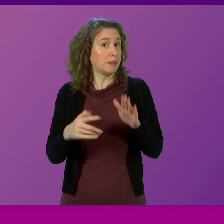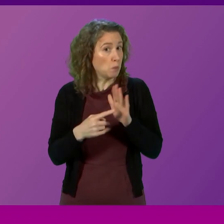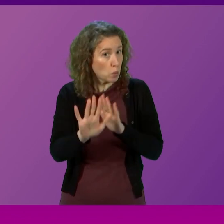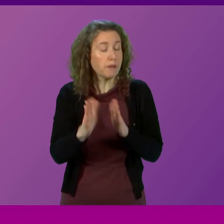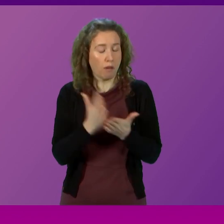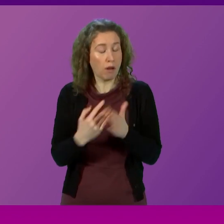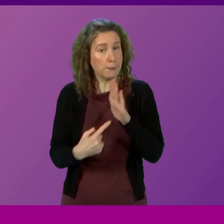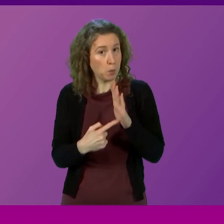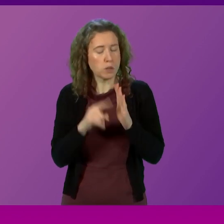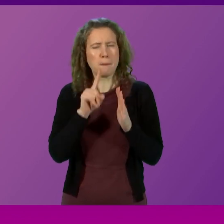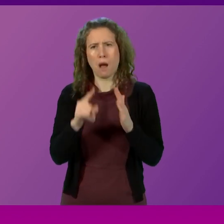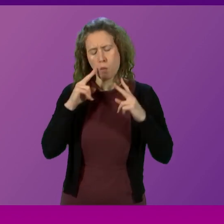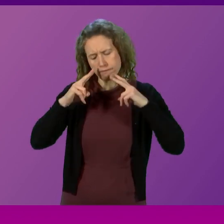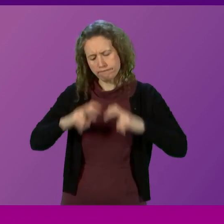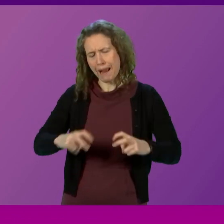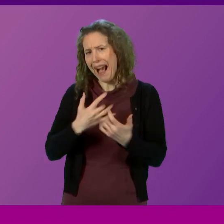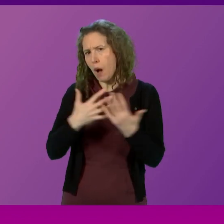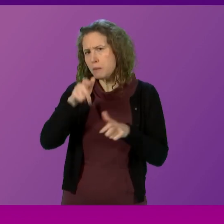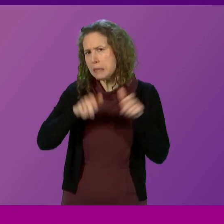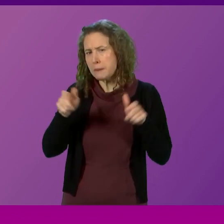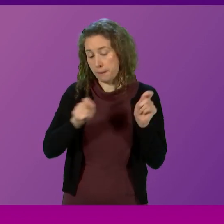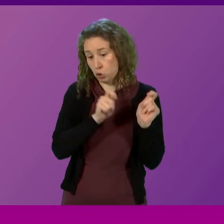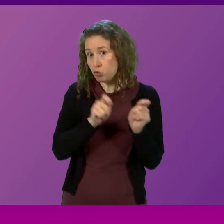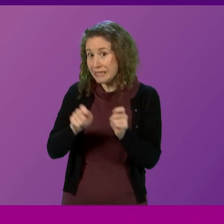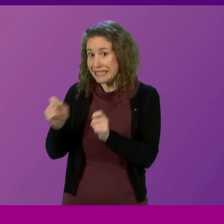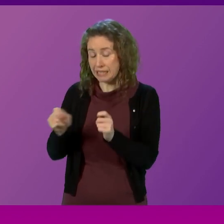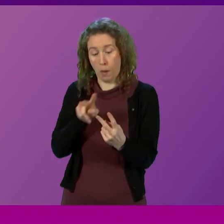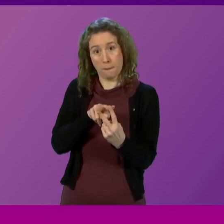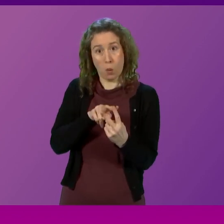but when we look at the number of people treated on both those pathways,